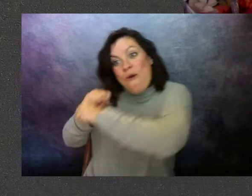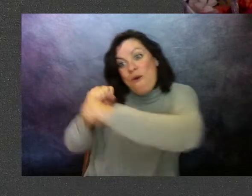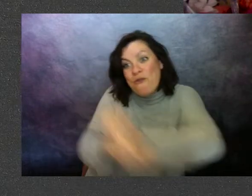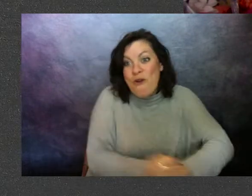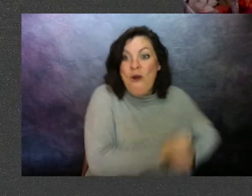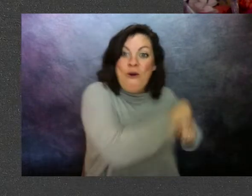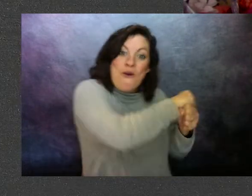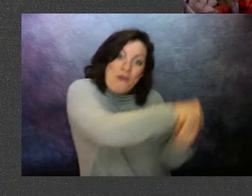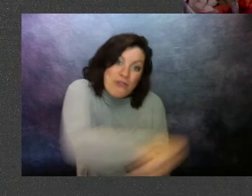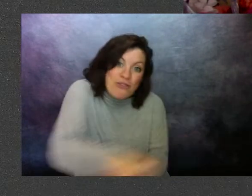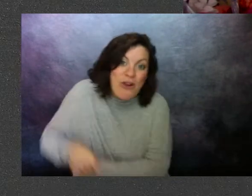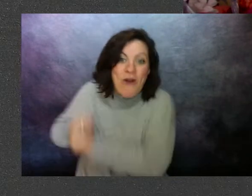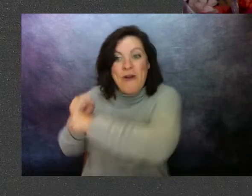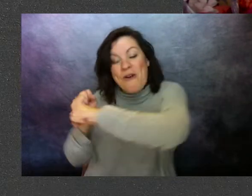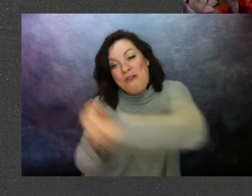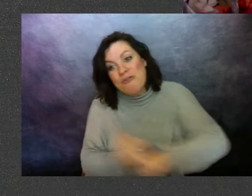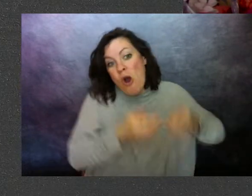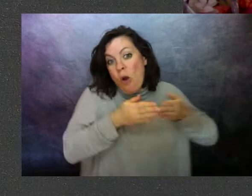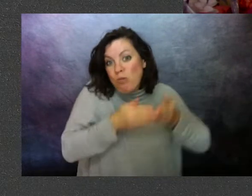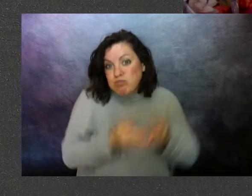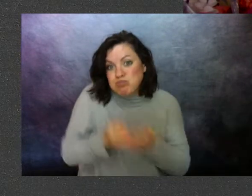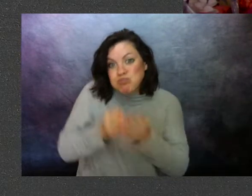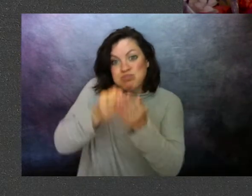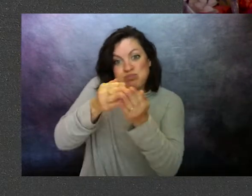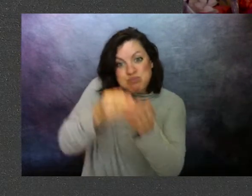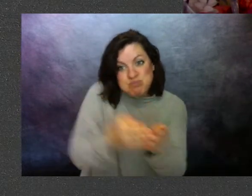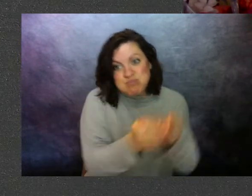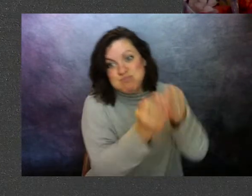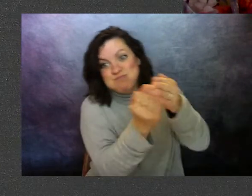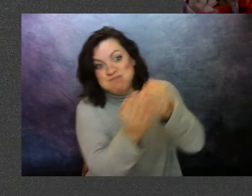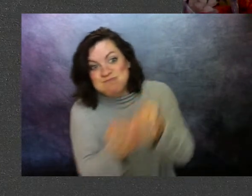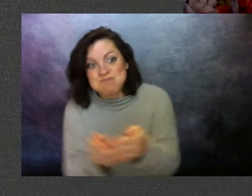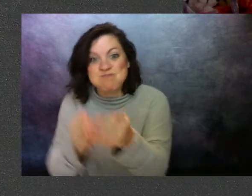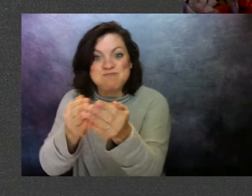[whooshing imitation] Whew, we made it.